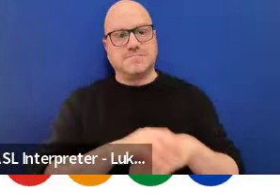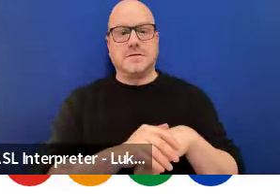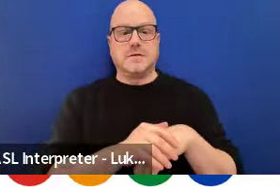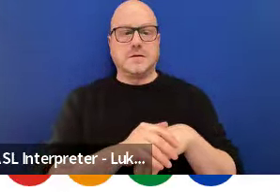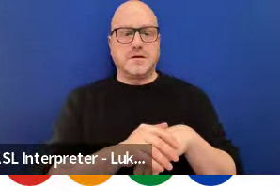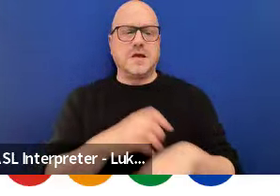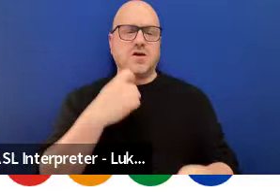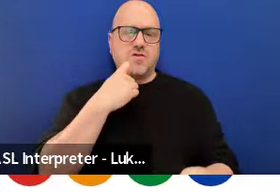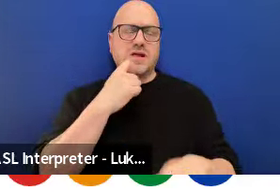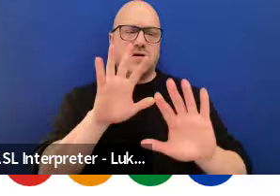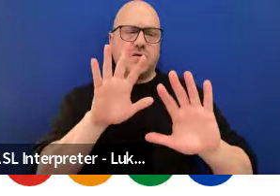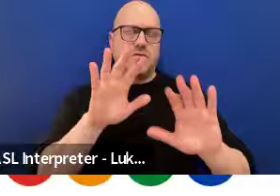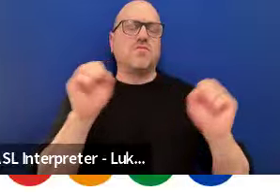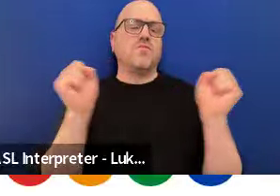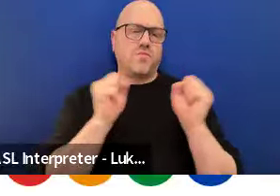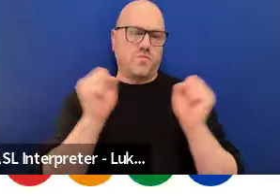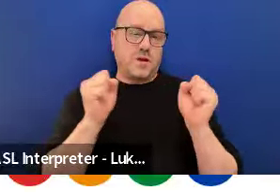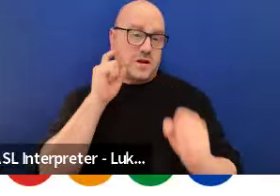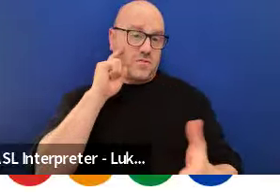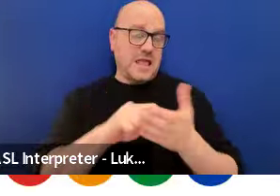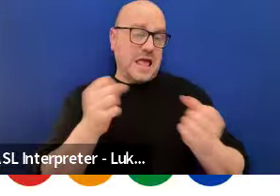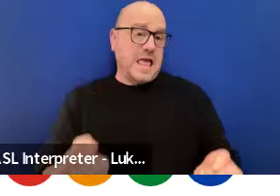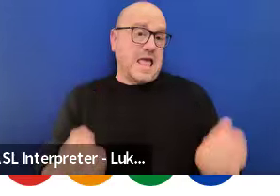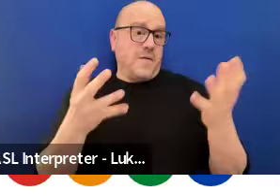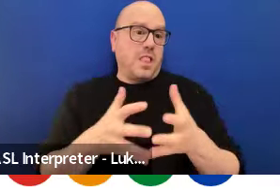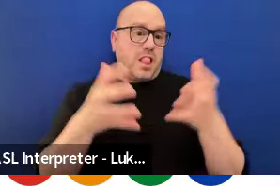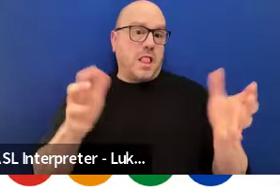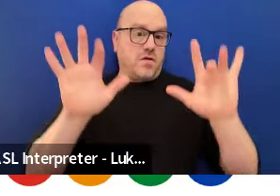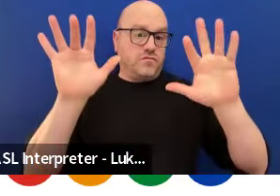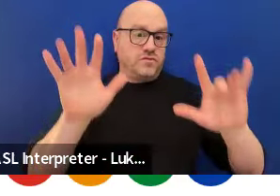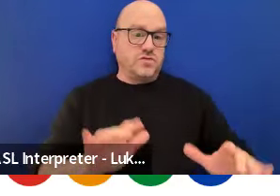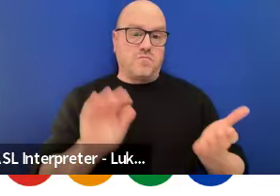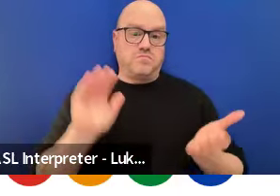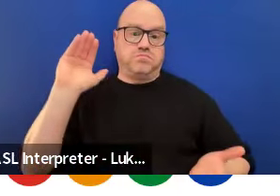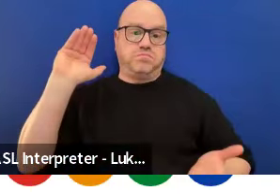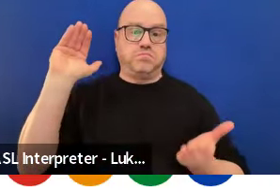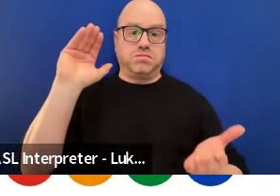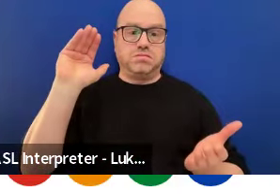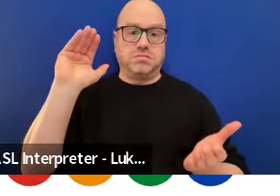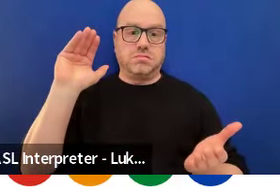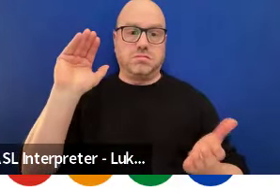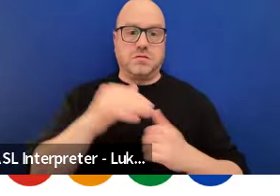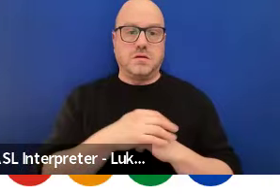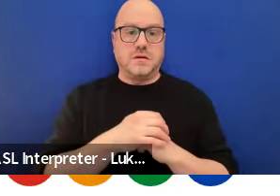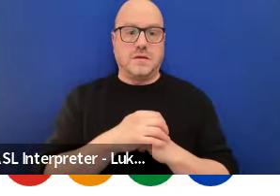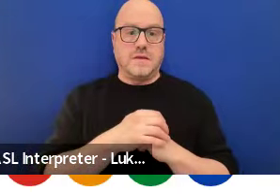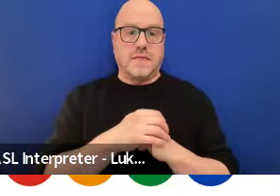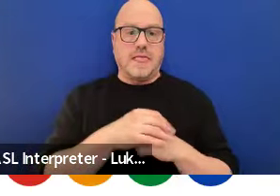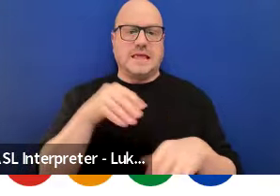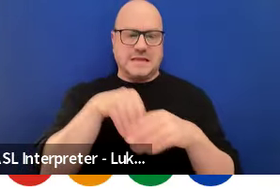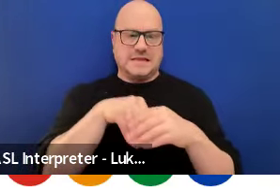WAS A LOT MORE CHALLENGING. MORE CHALLENGING THAN RECENT WINTERS GIVEN THE VOLUME OF SNOW.